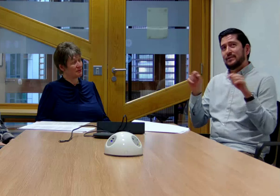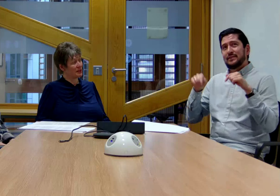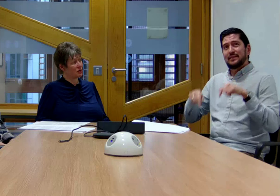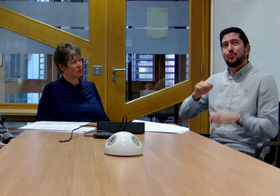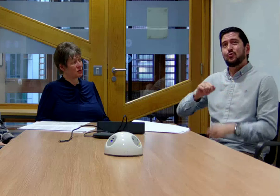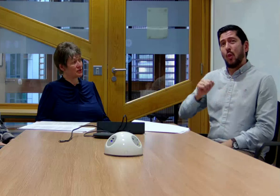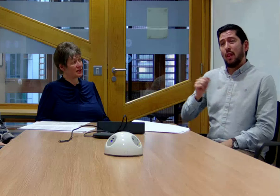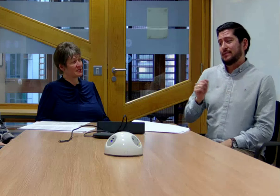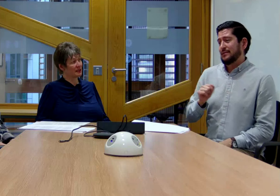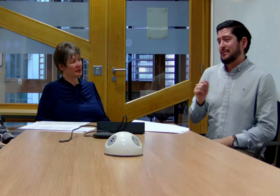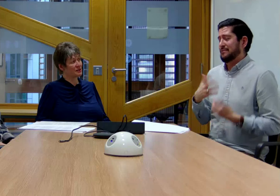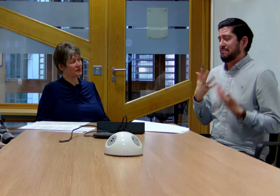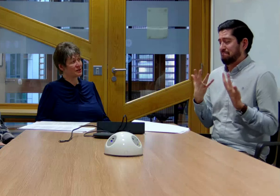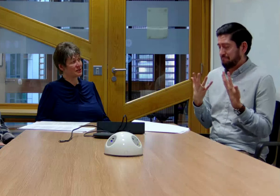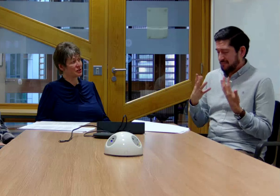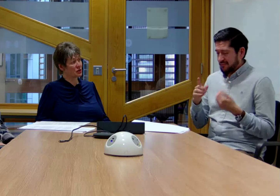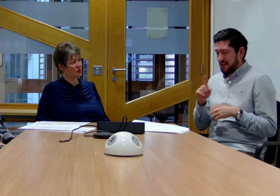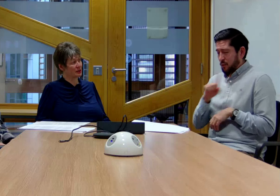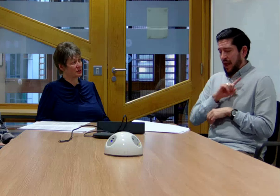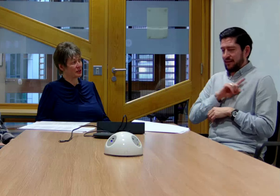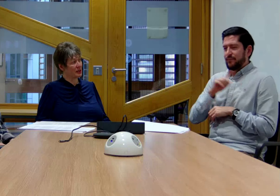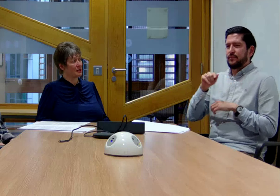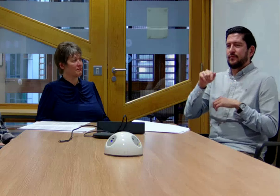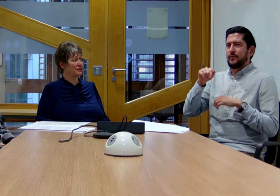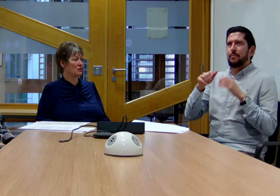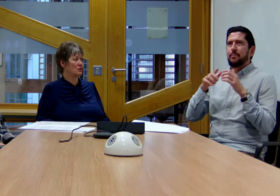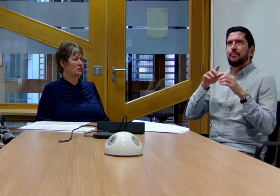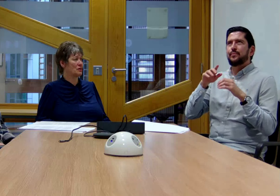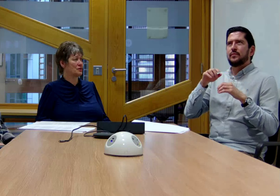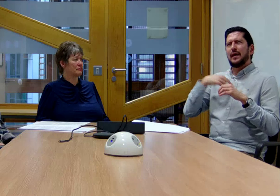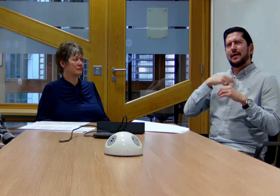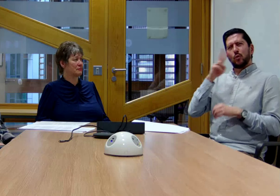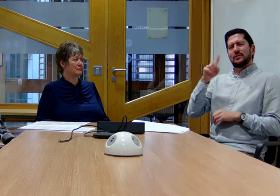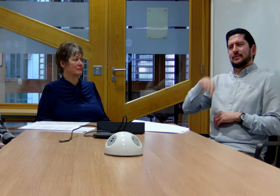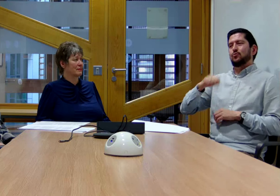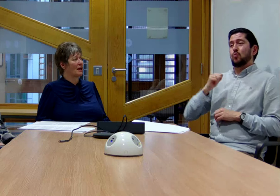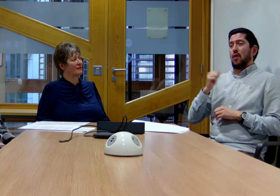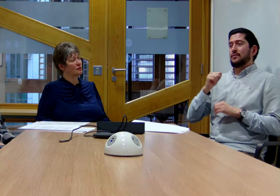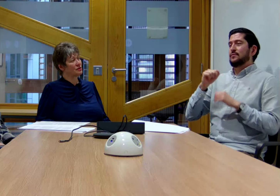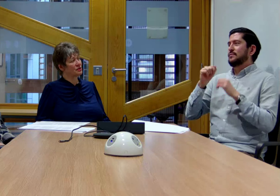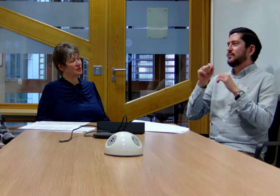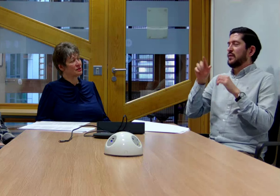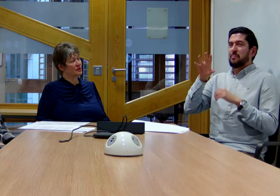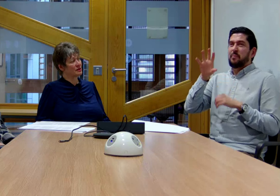It's interesting in terms of place names because it's a little bit different in Scotland because